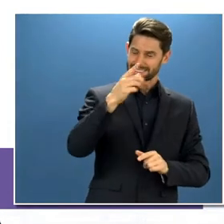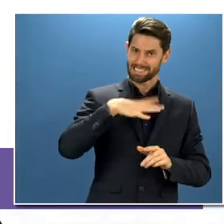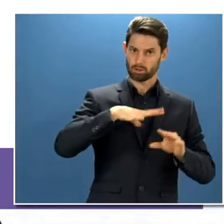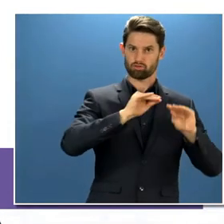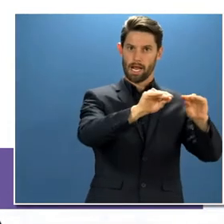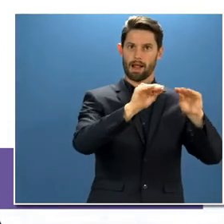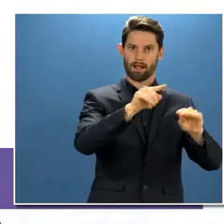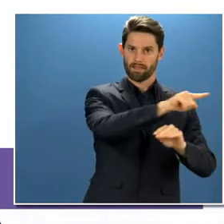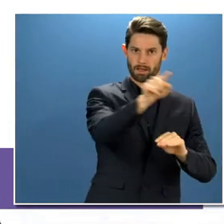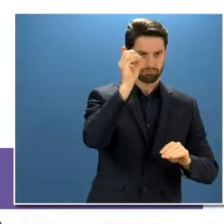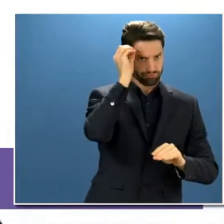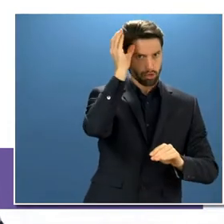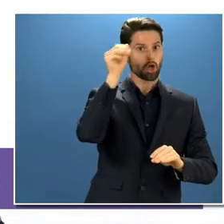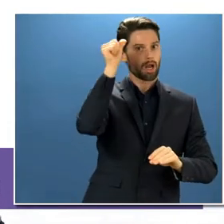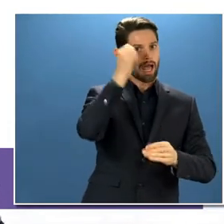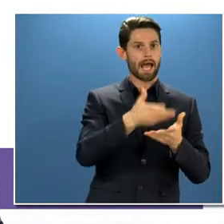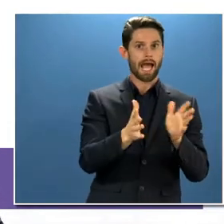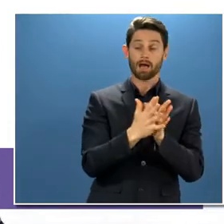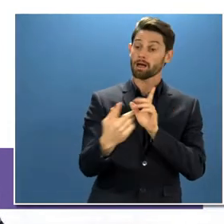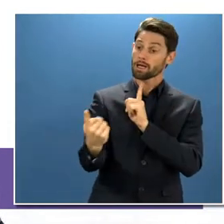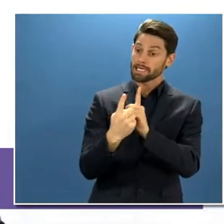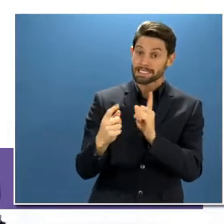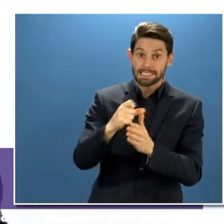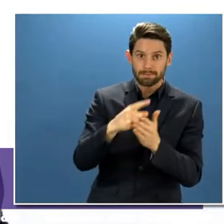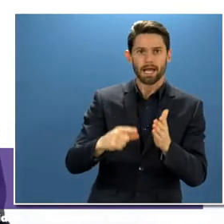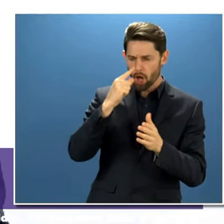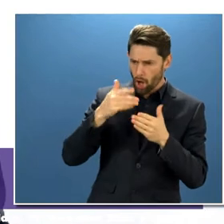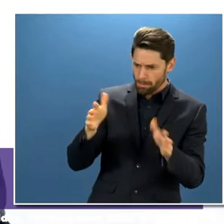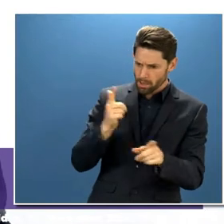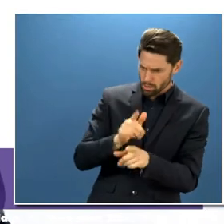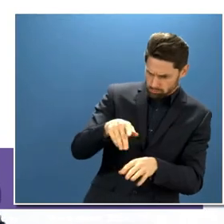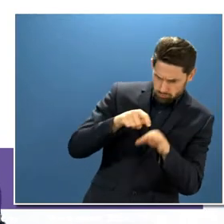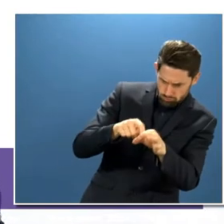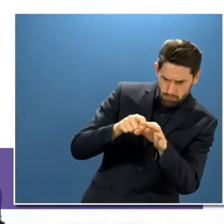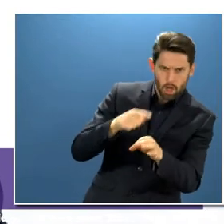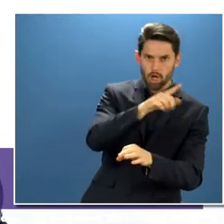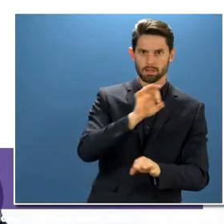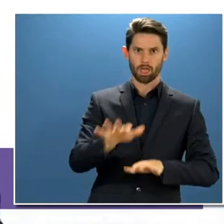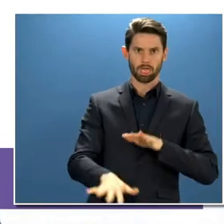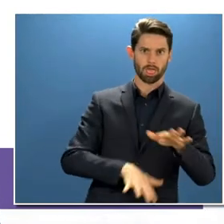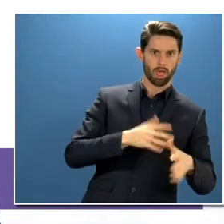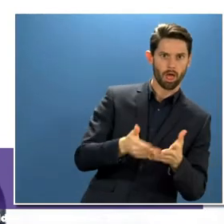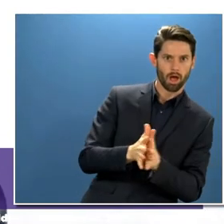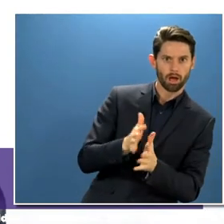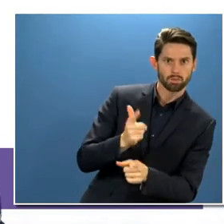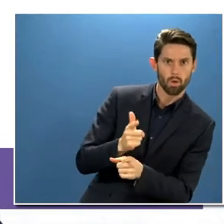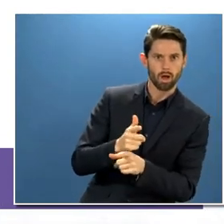difficult discussions to ensure that people with disability are not just in the building, but they are properly included.